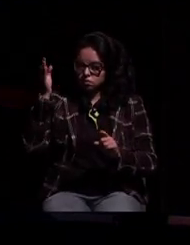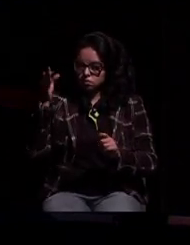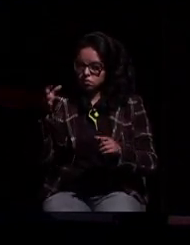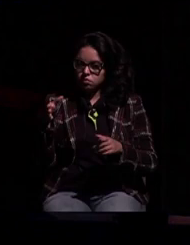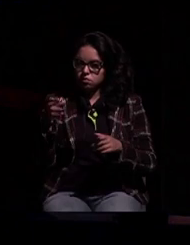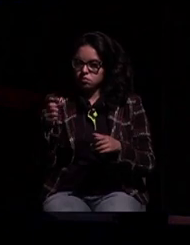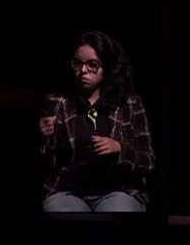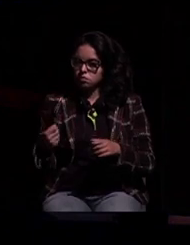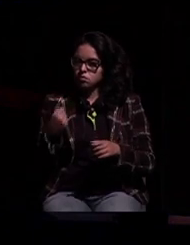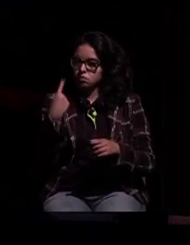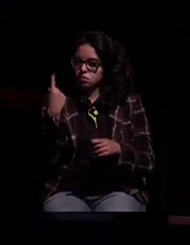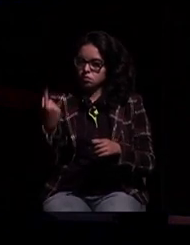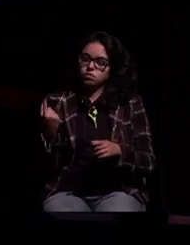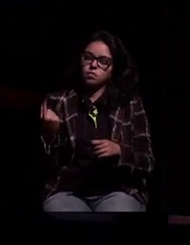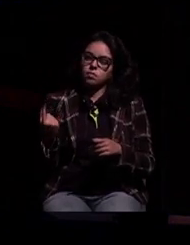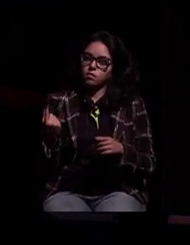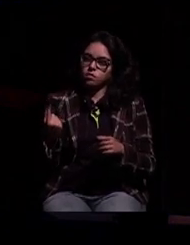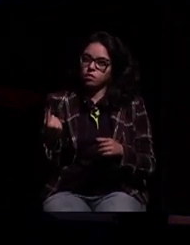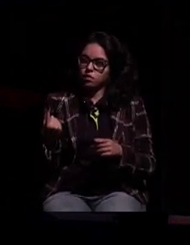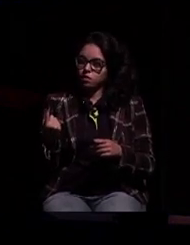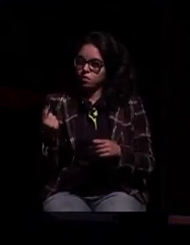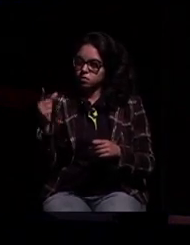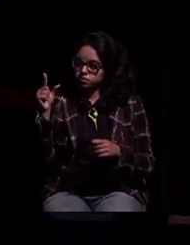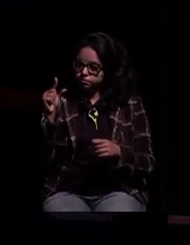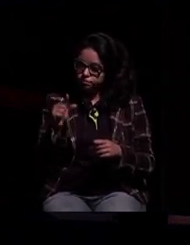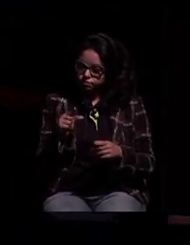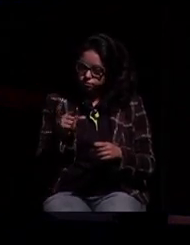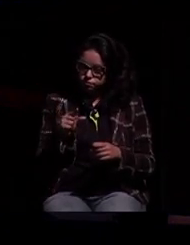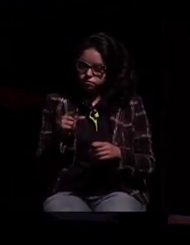peoples. That is from the viewpoint